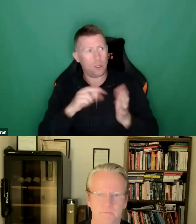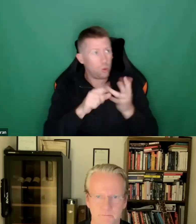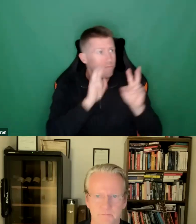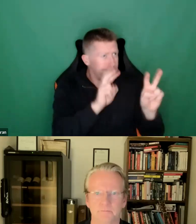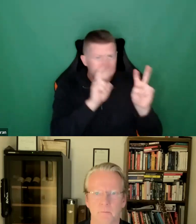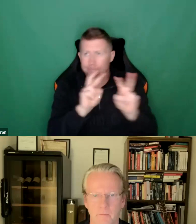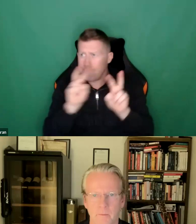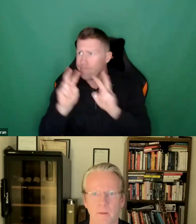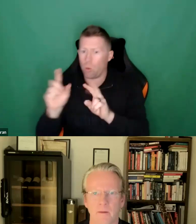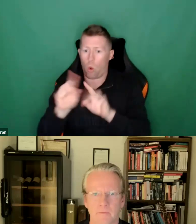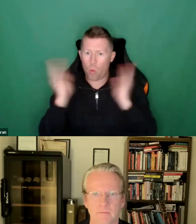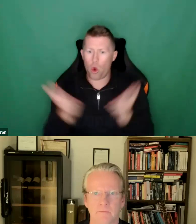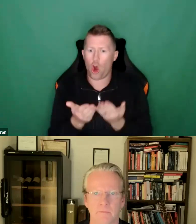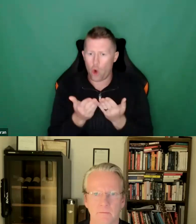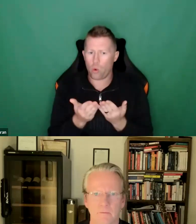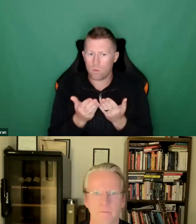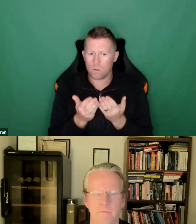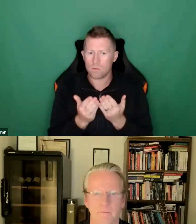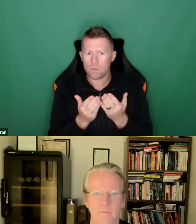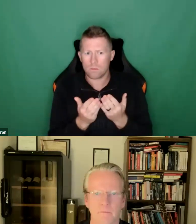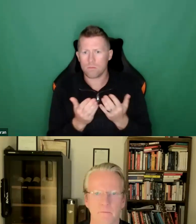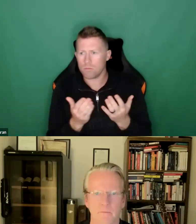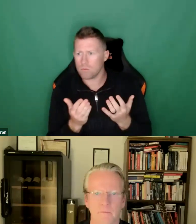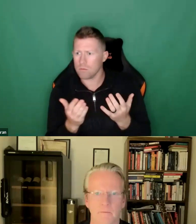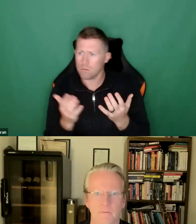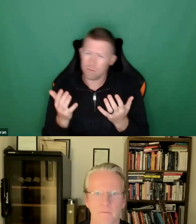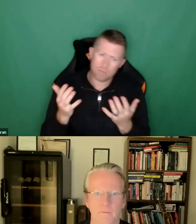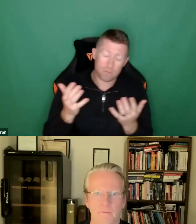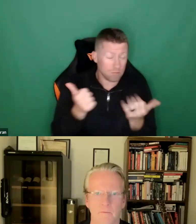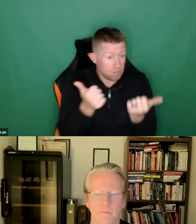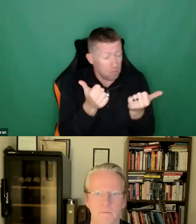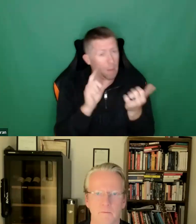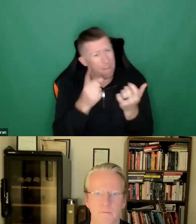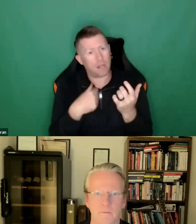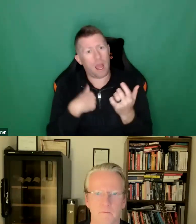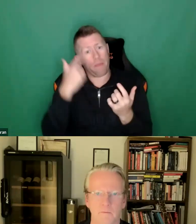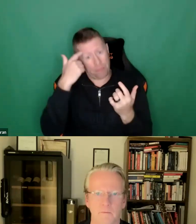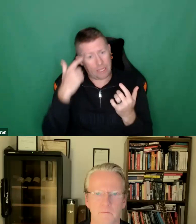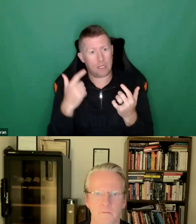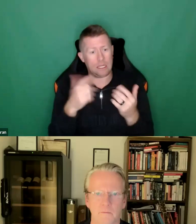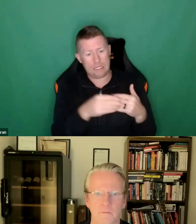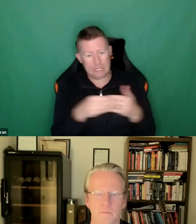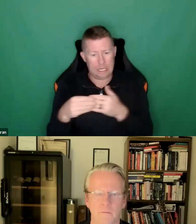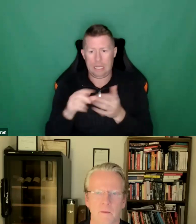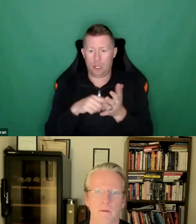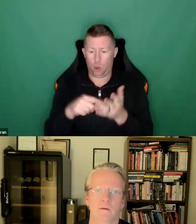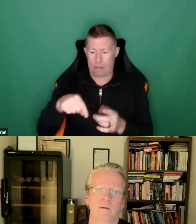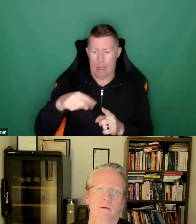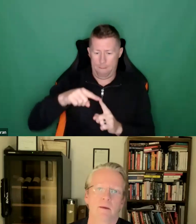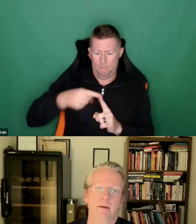these are greenfield sites. Obviously we are we are. And nor do we want to undermine the great effort that is happening